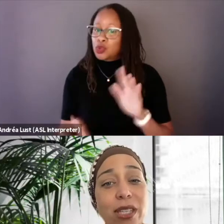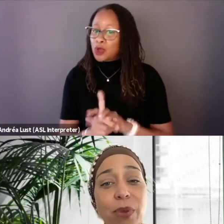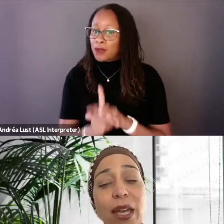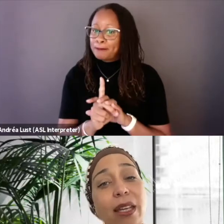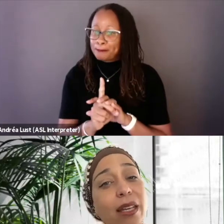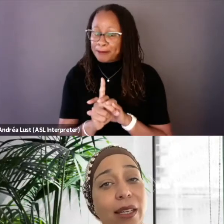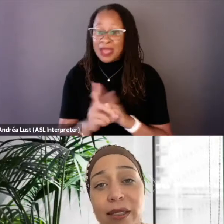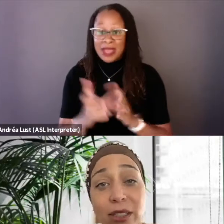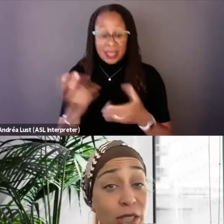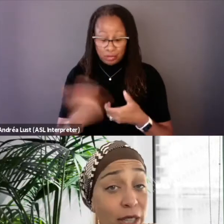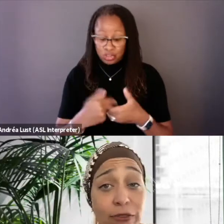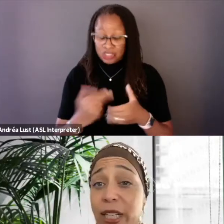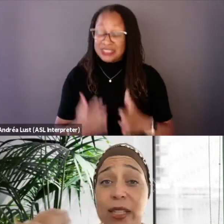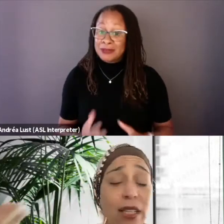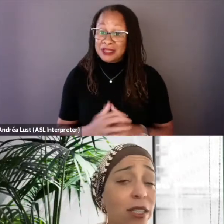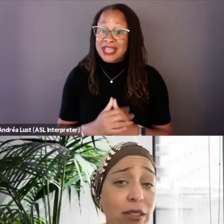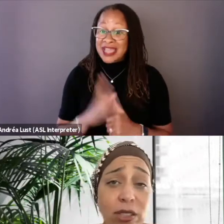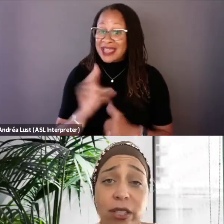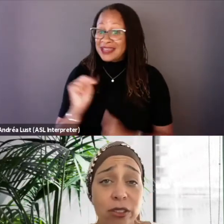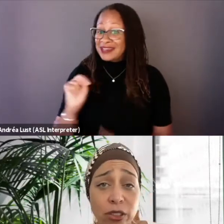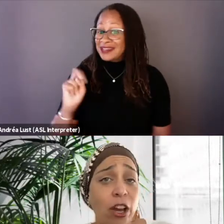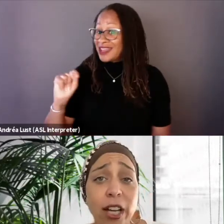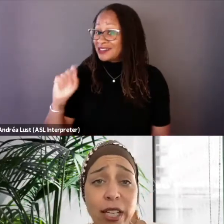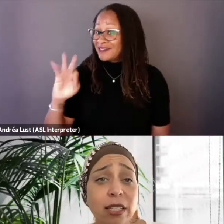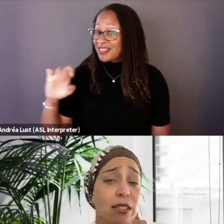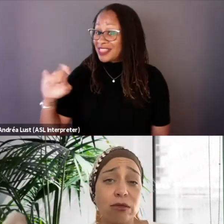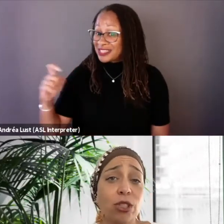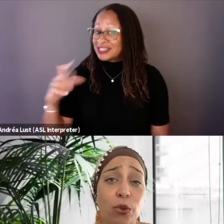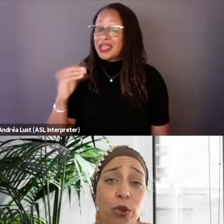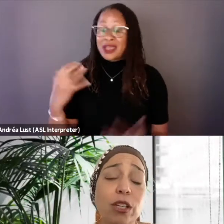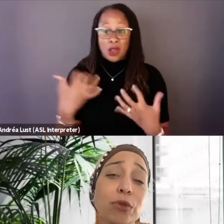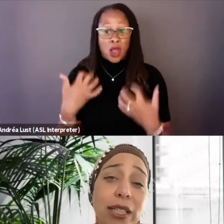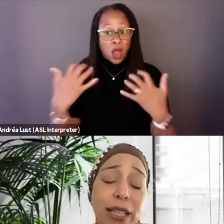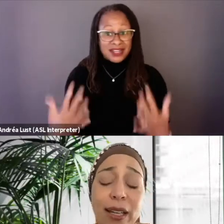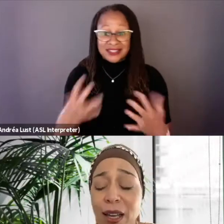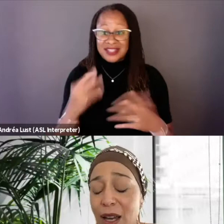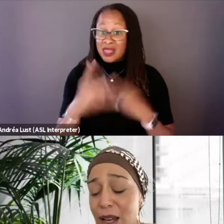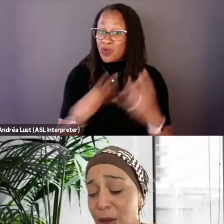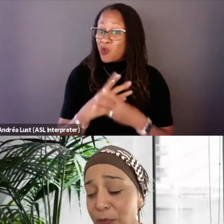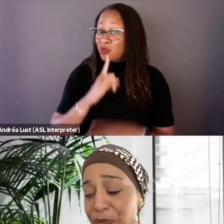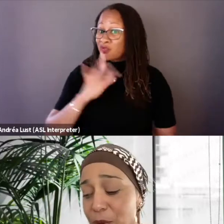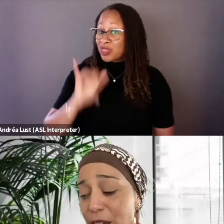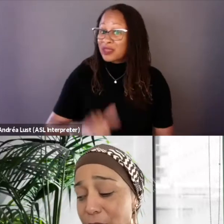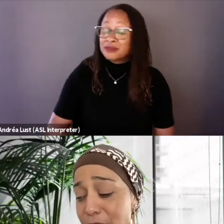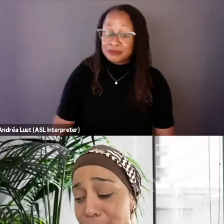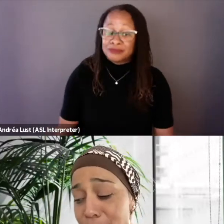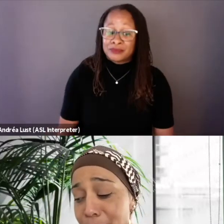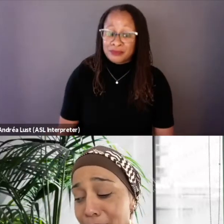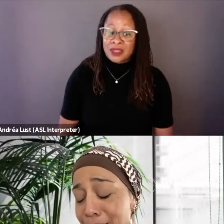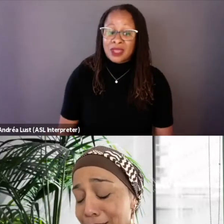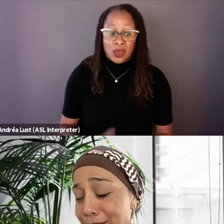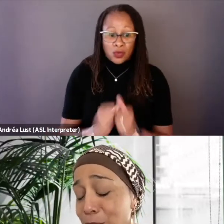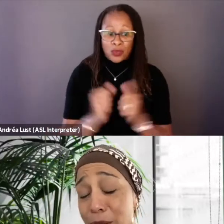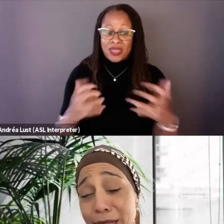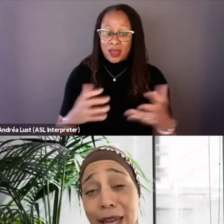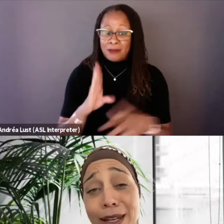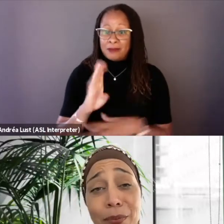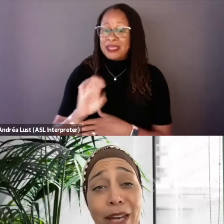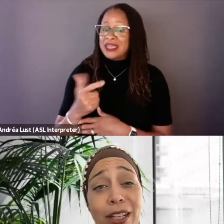and to Netflix and to the audience and to the world really, without being too Pollyanna about it,